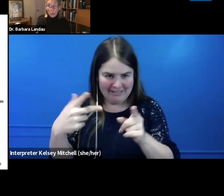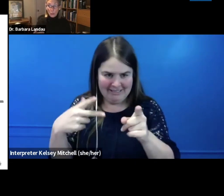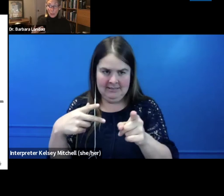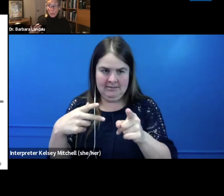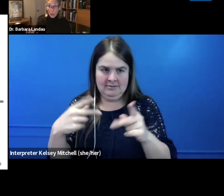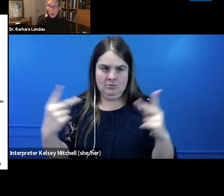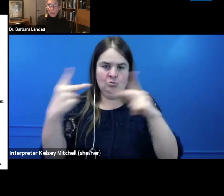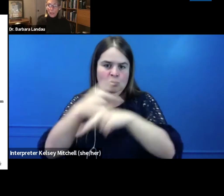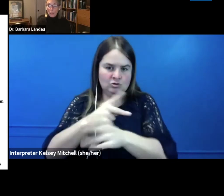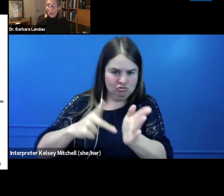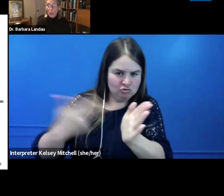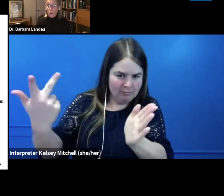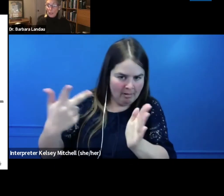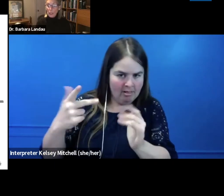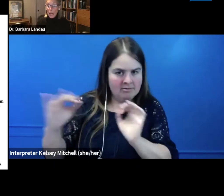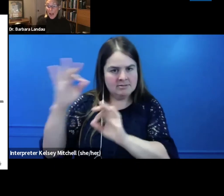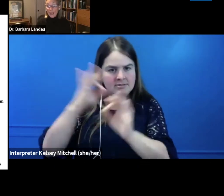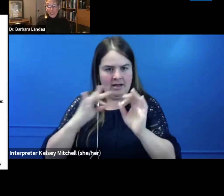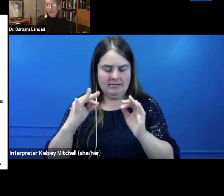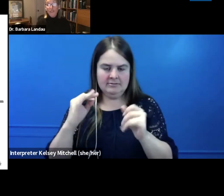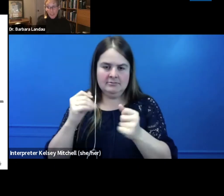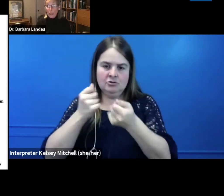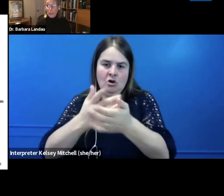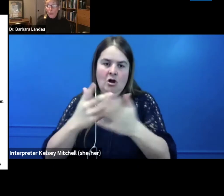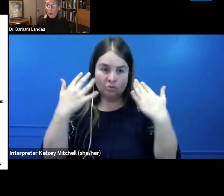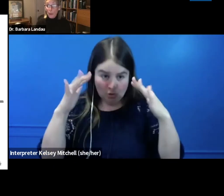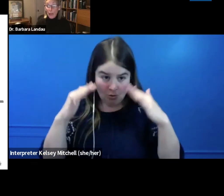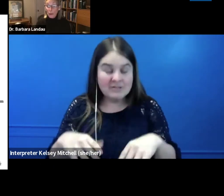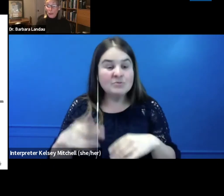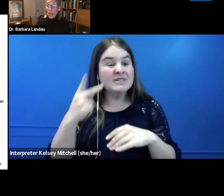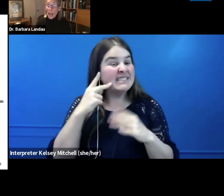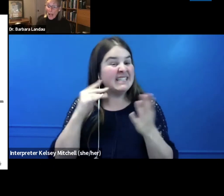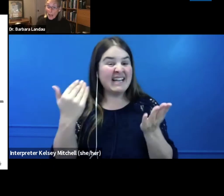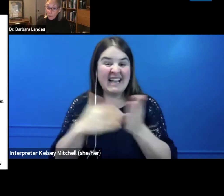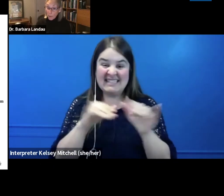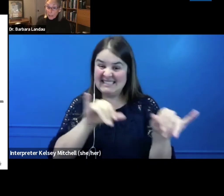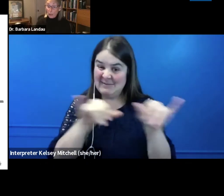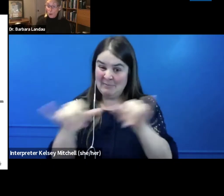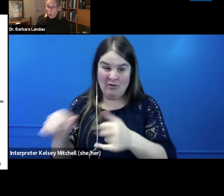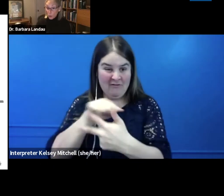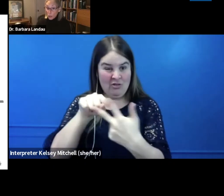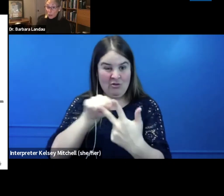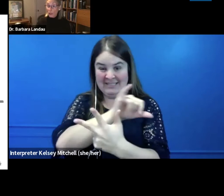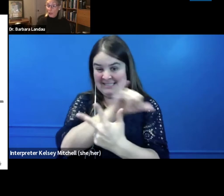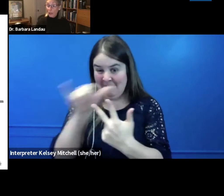much more complex we see actually very